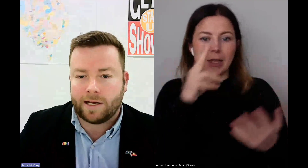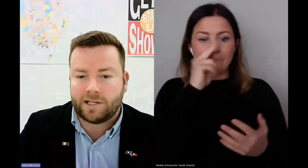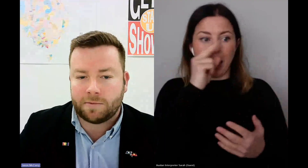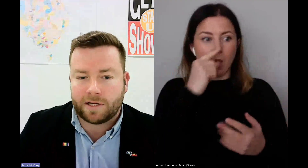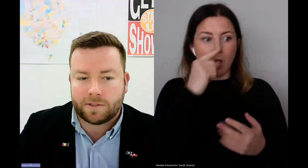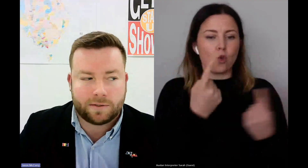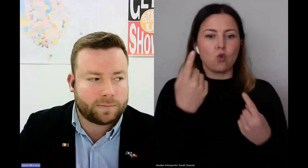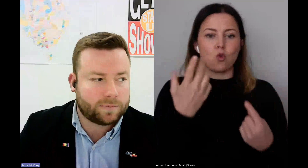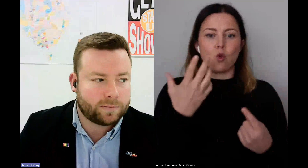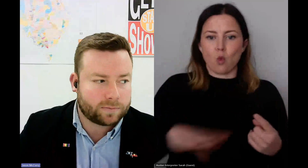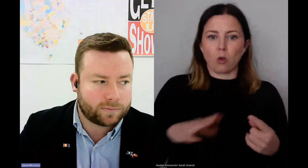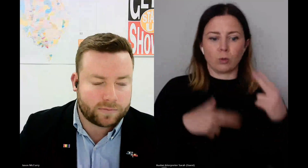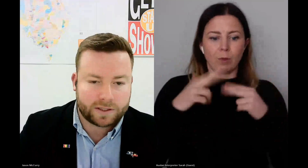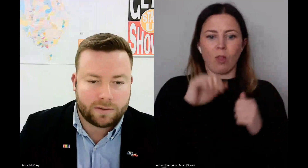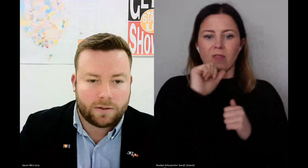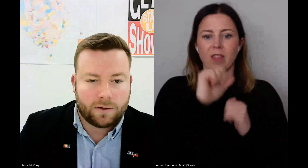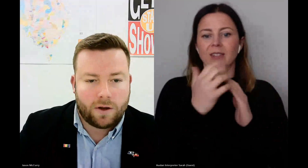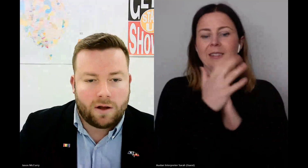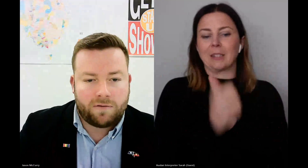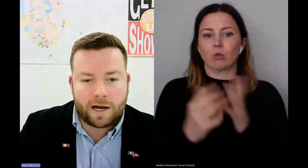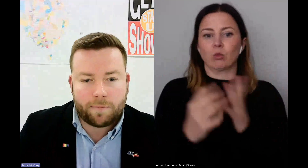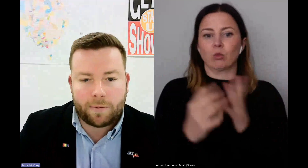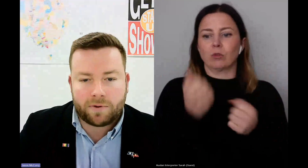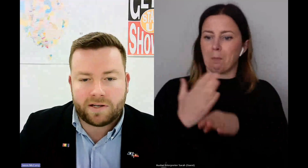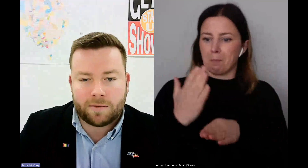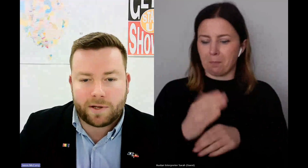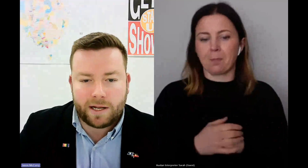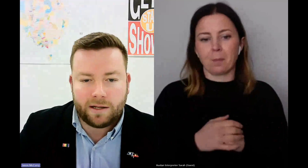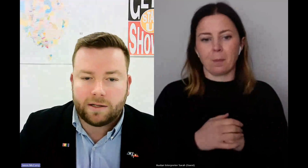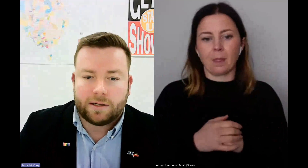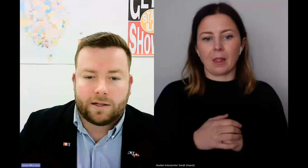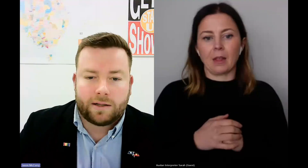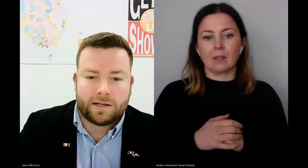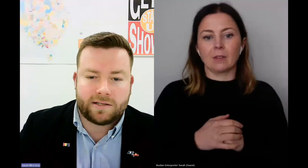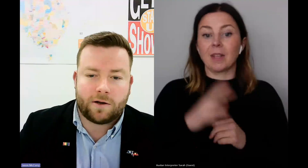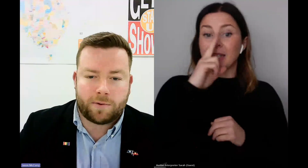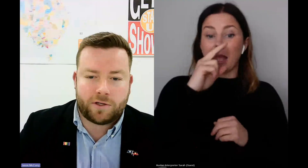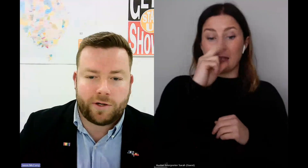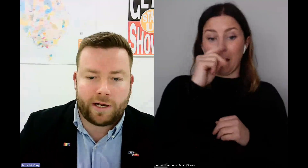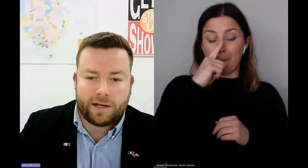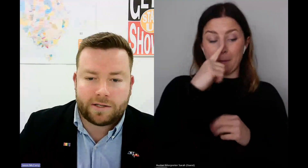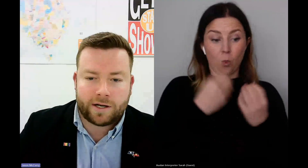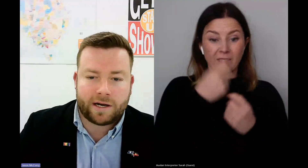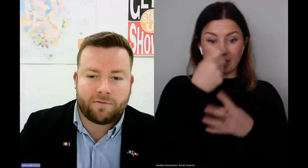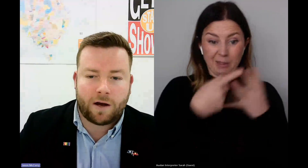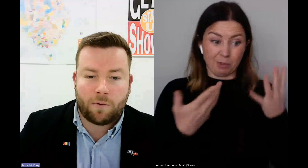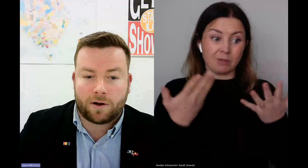their leadership skills. For young people with disability this is an opportunity to identify